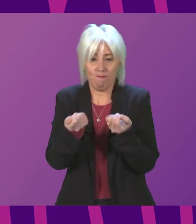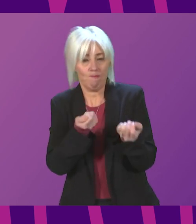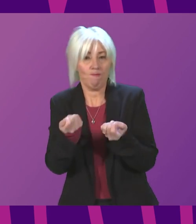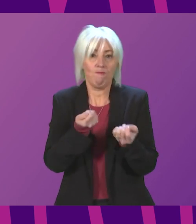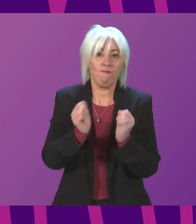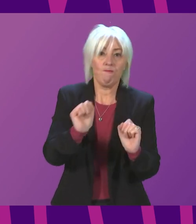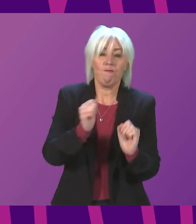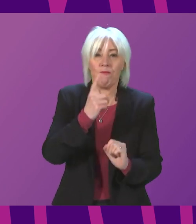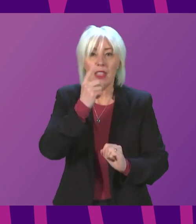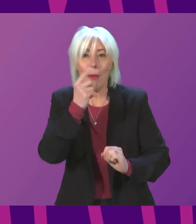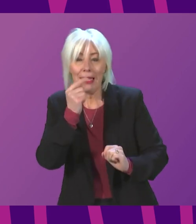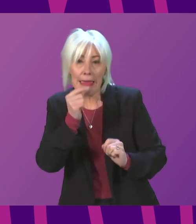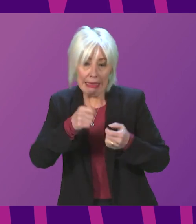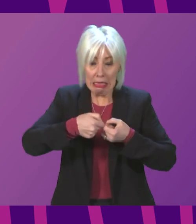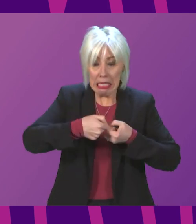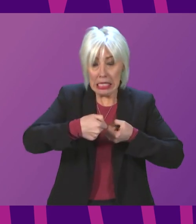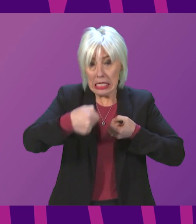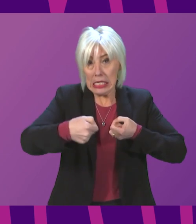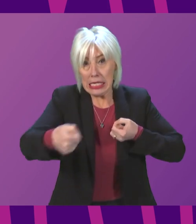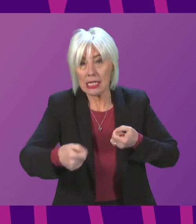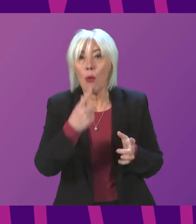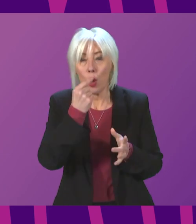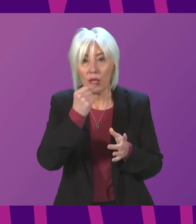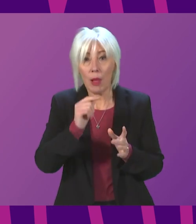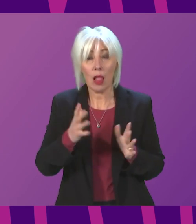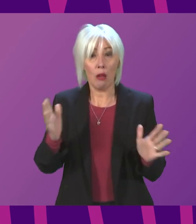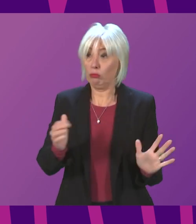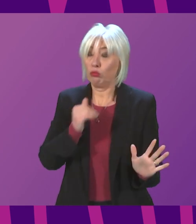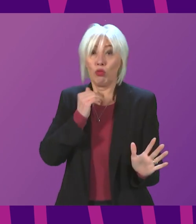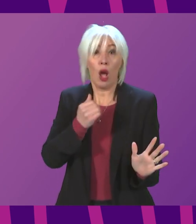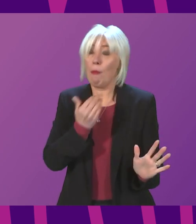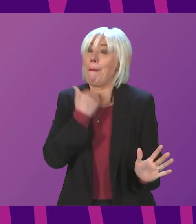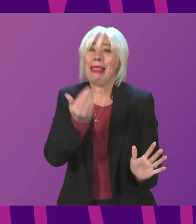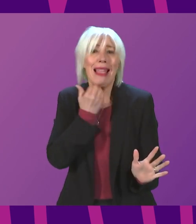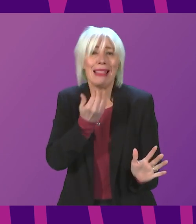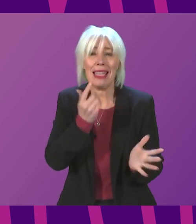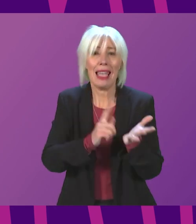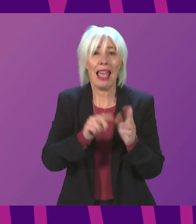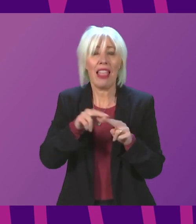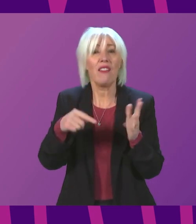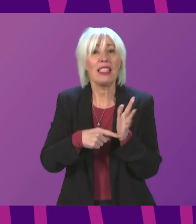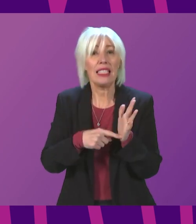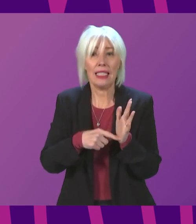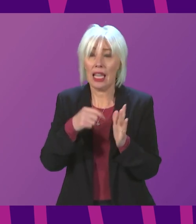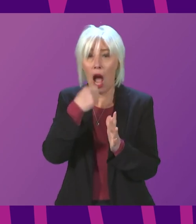the capacity as far as possible. Right now, there is no shortage of LFD tests in Scotland, and we are monitoring their supply